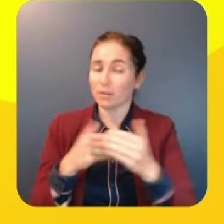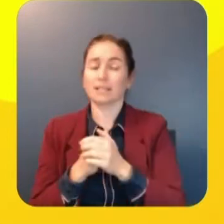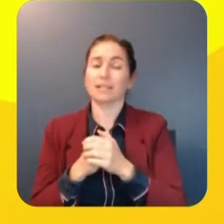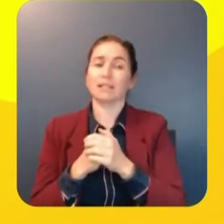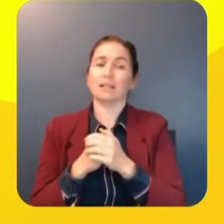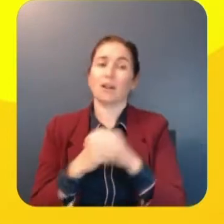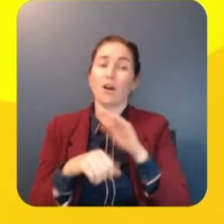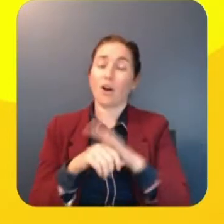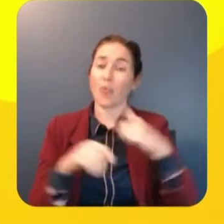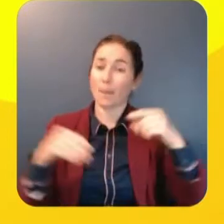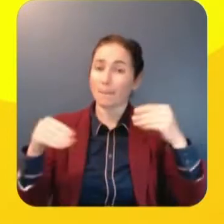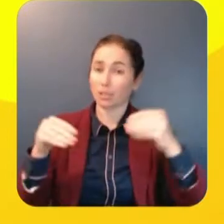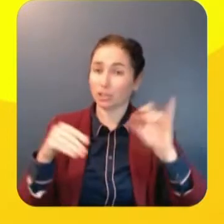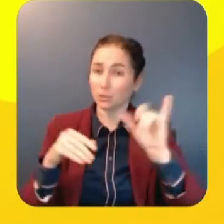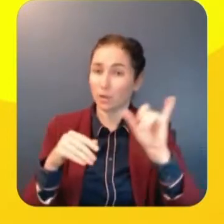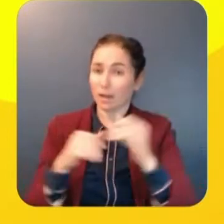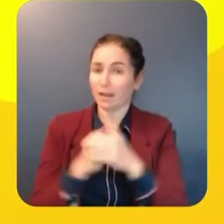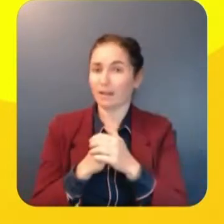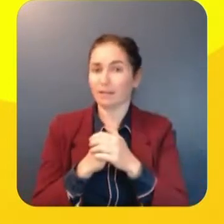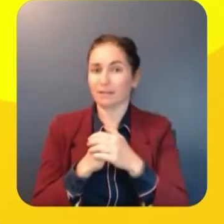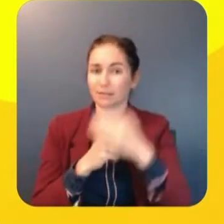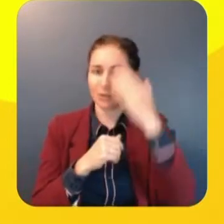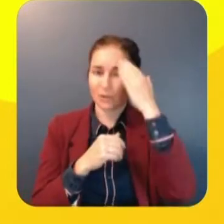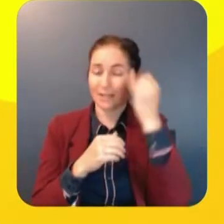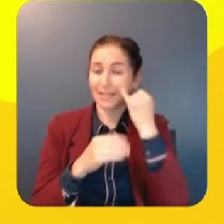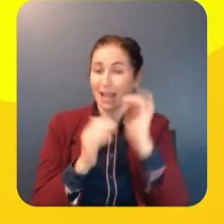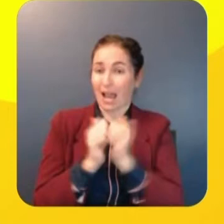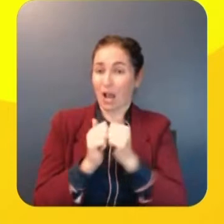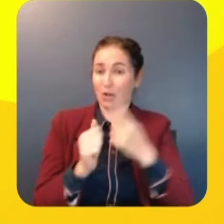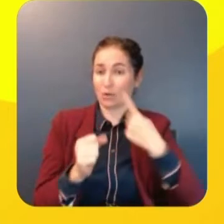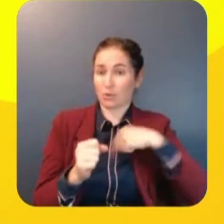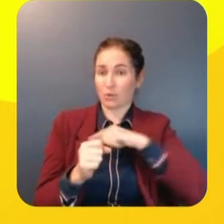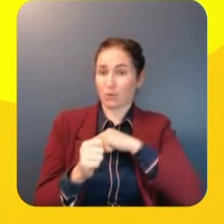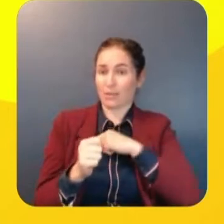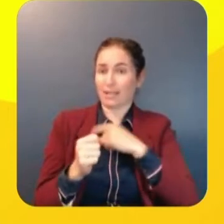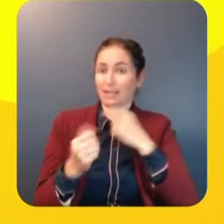So the idea is like, how do we serve our merchants in a way where